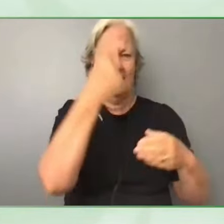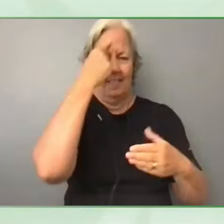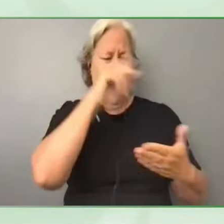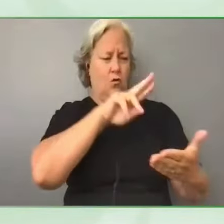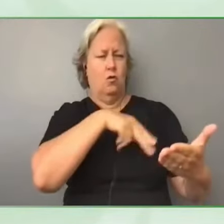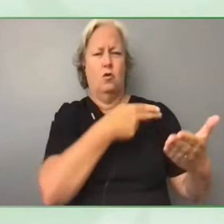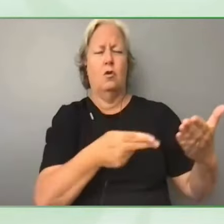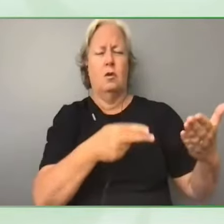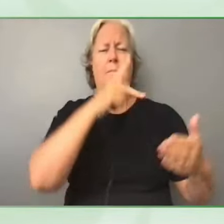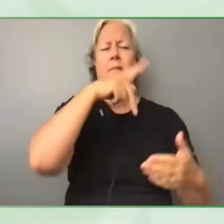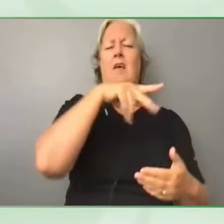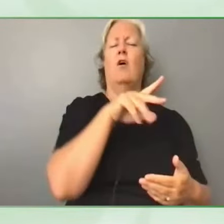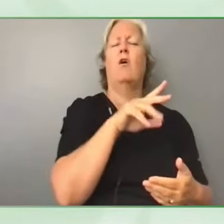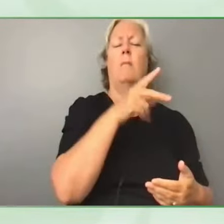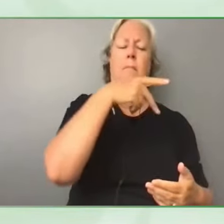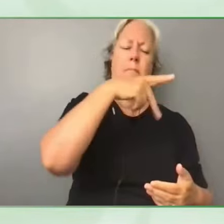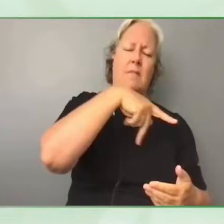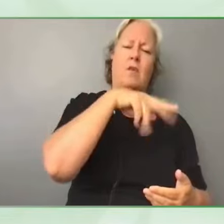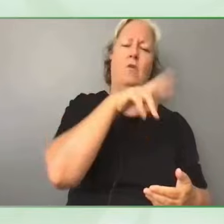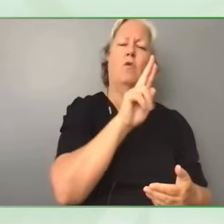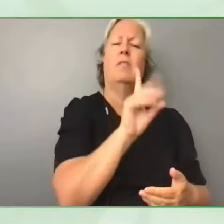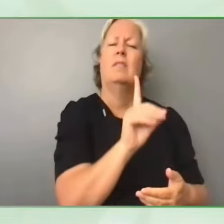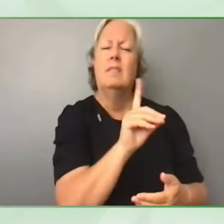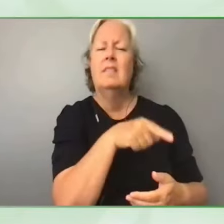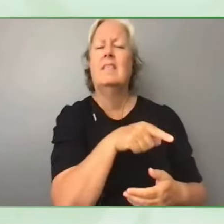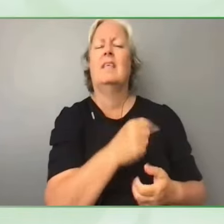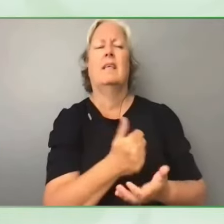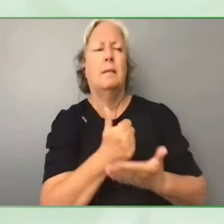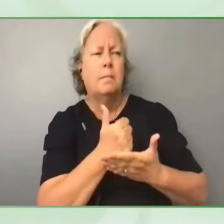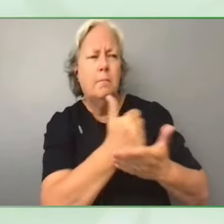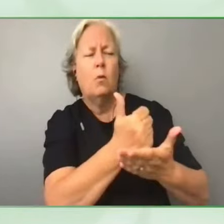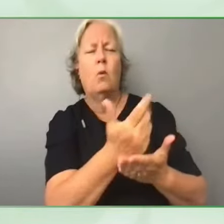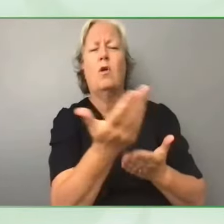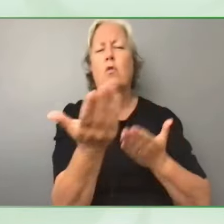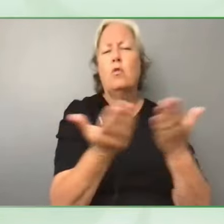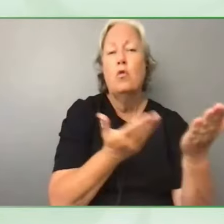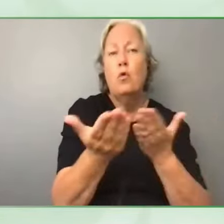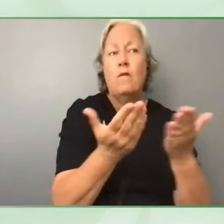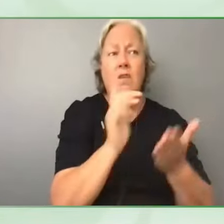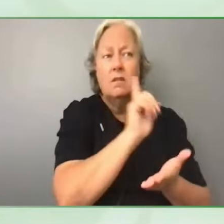support community services that will support us to live in the community.